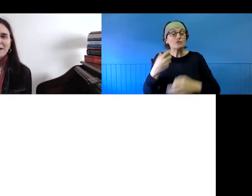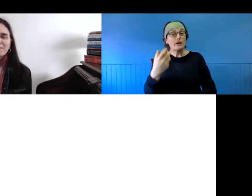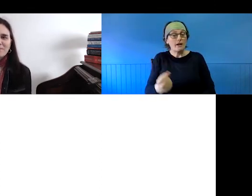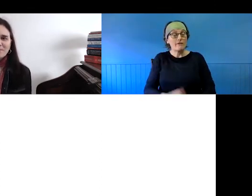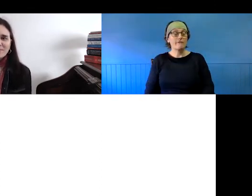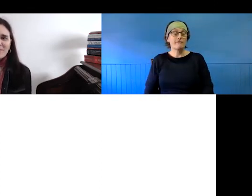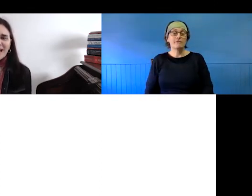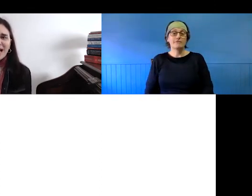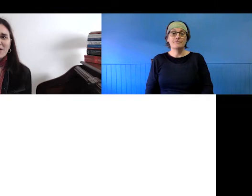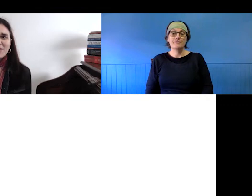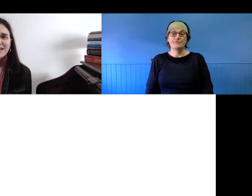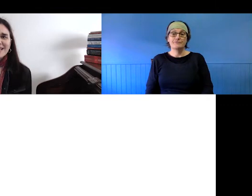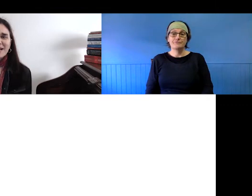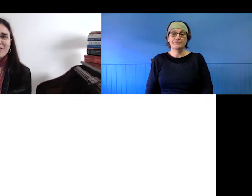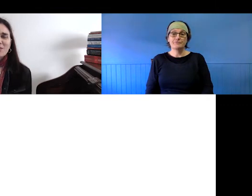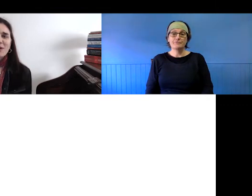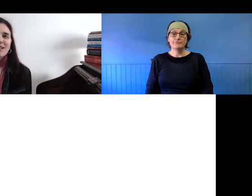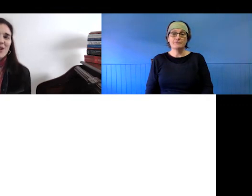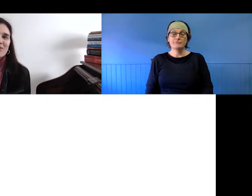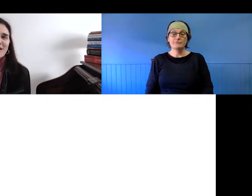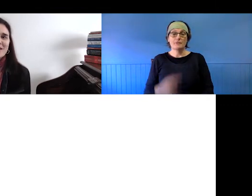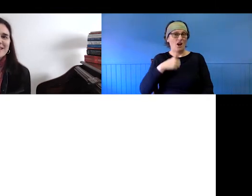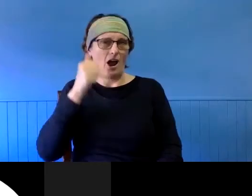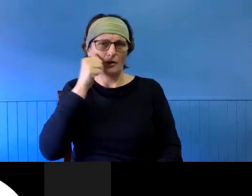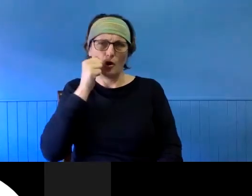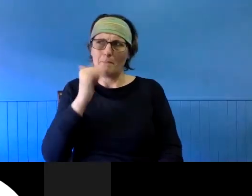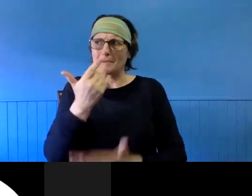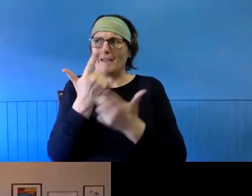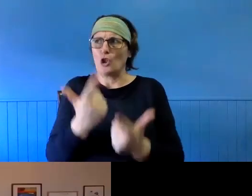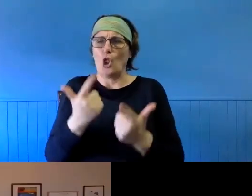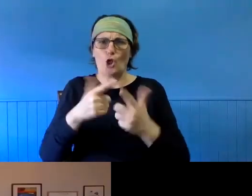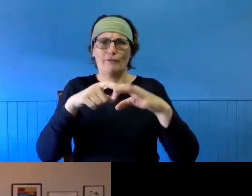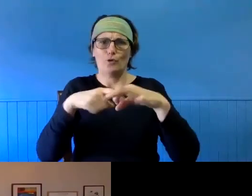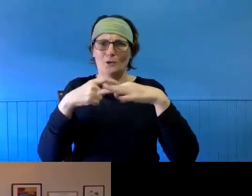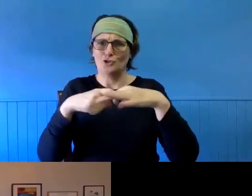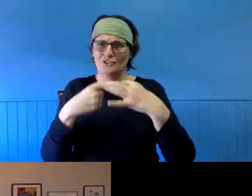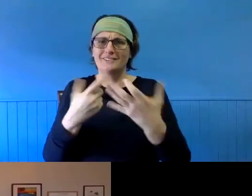I know that there's probably a lot of questions and I'm,